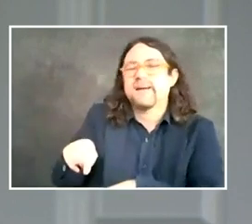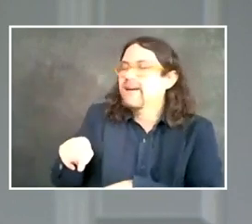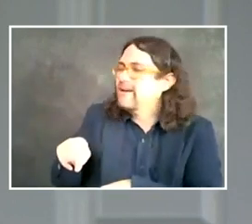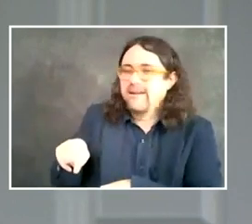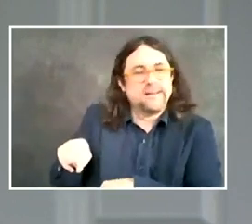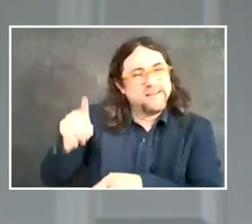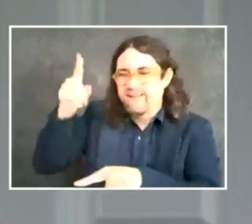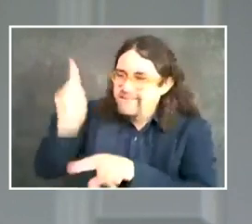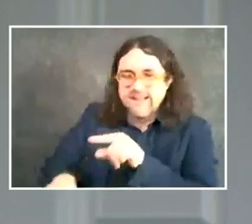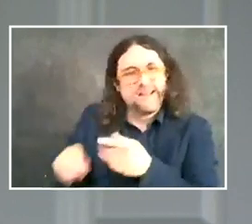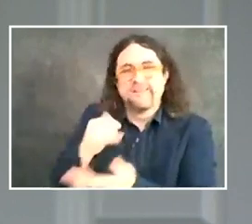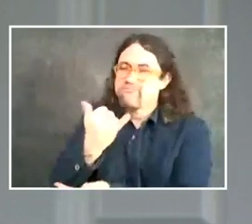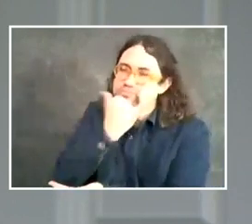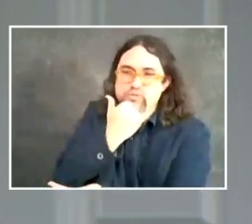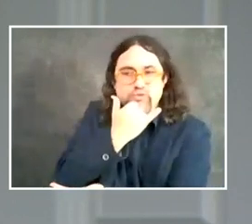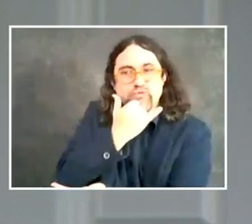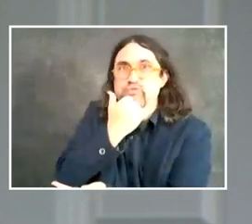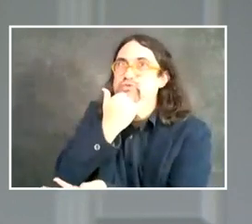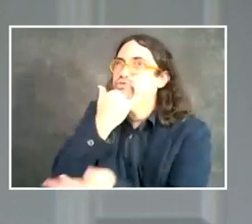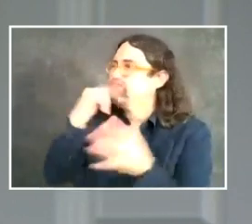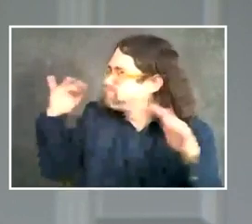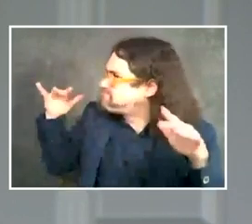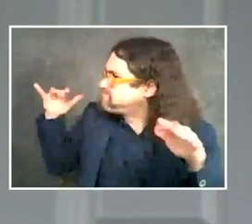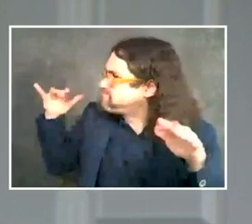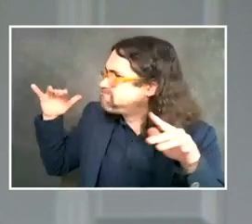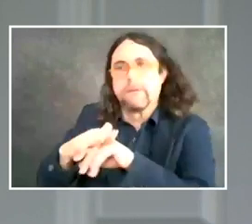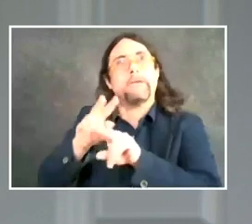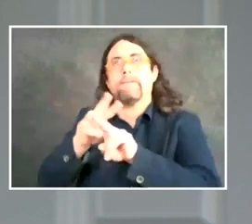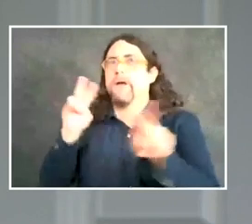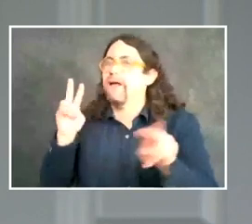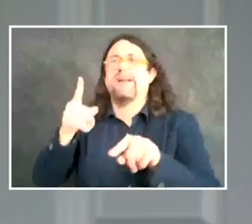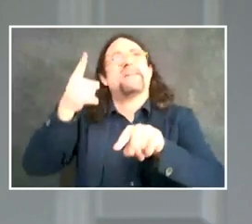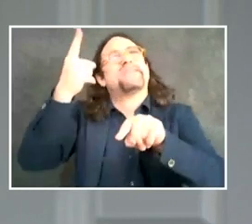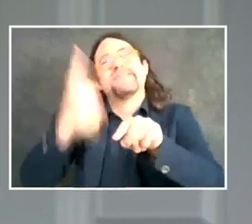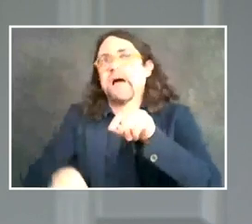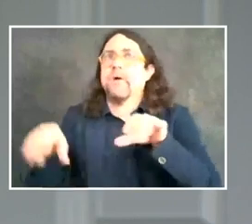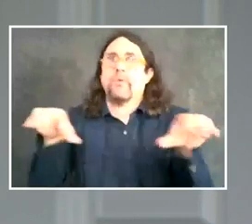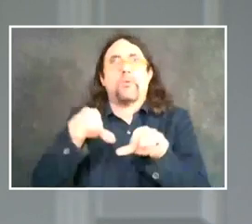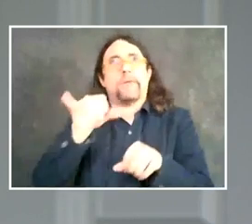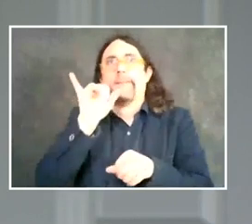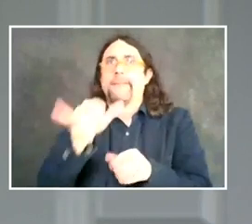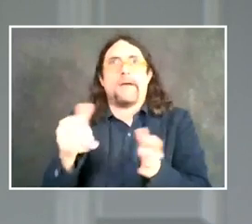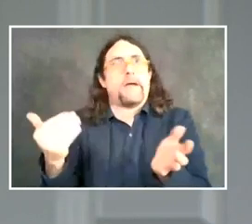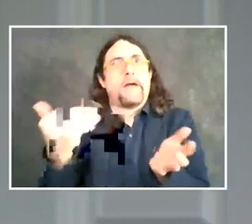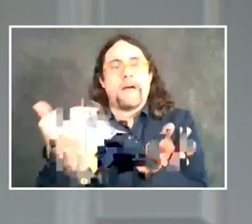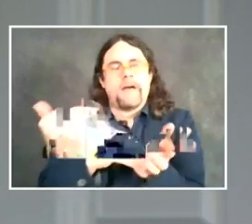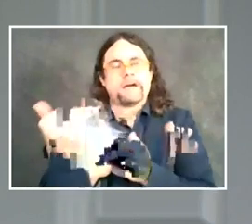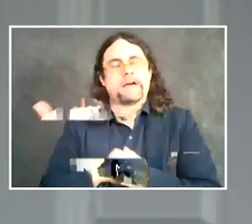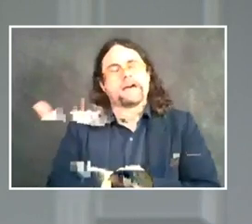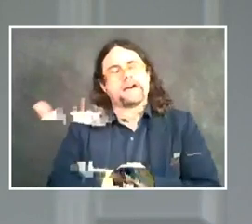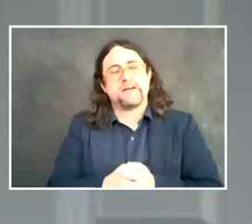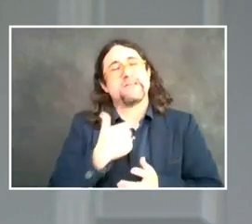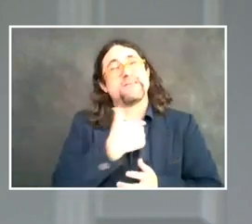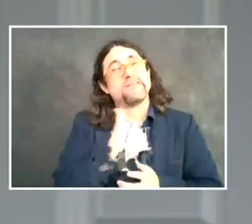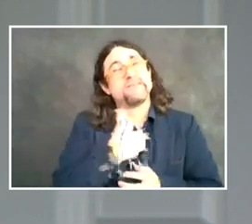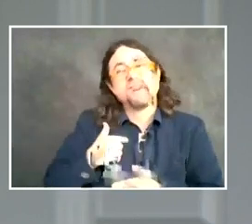THAN EVER. WE NEED COMMUNITY LEADERS TO STAND BESIDE US.